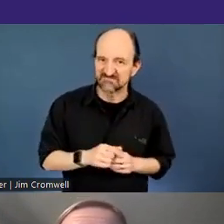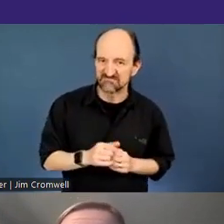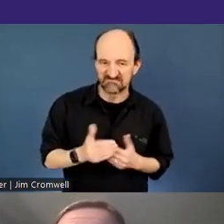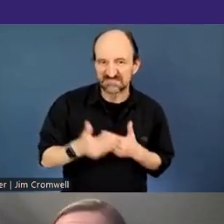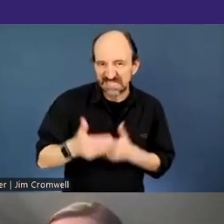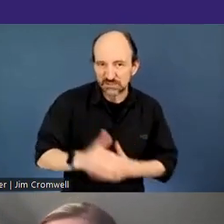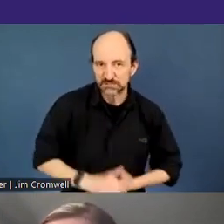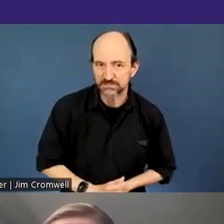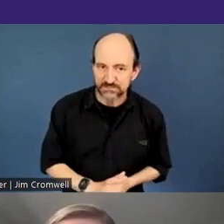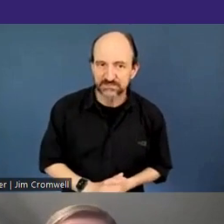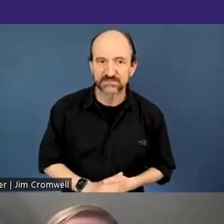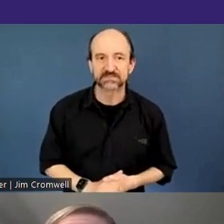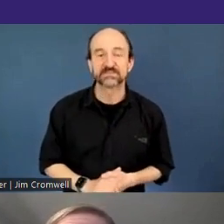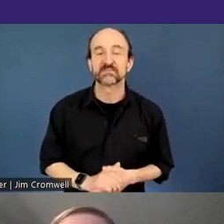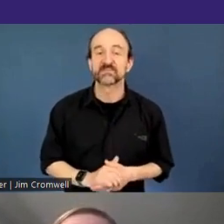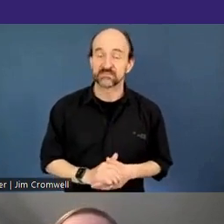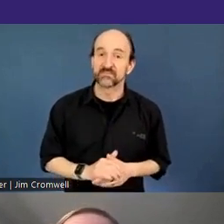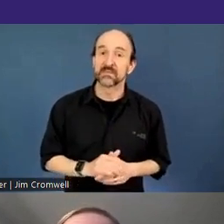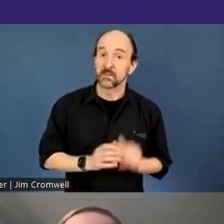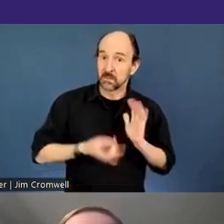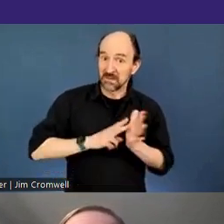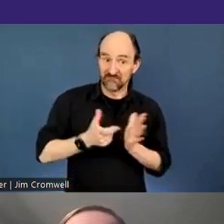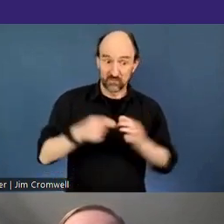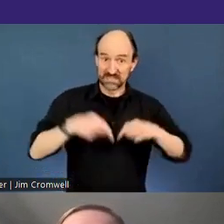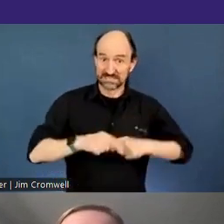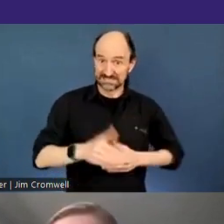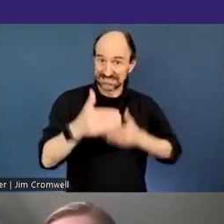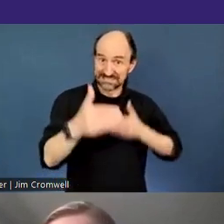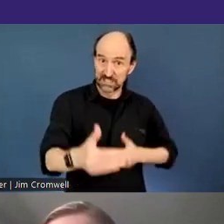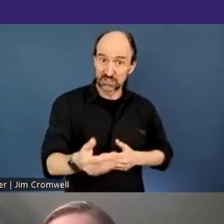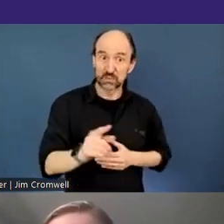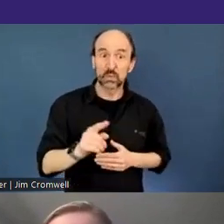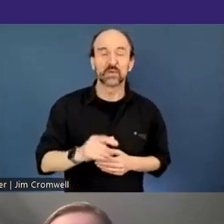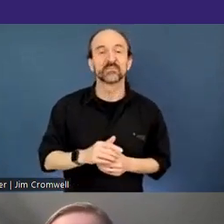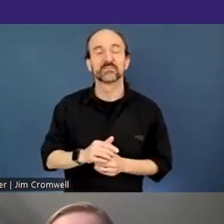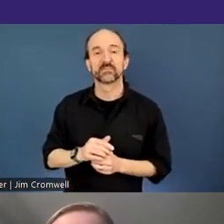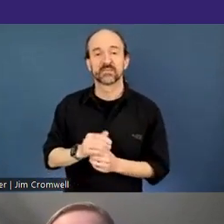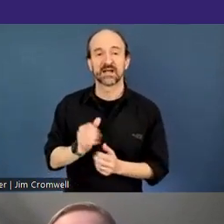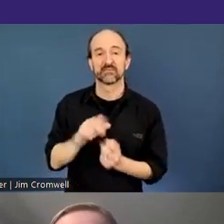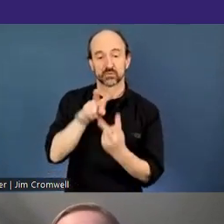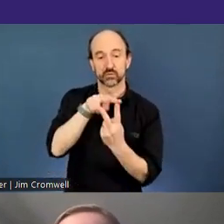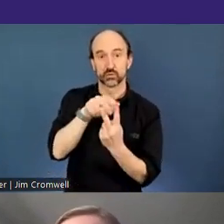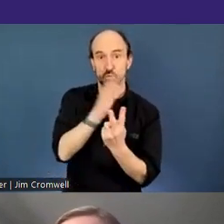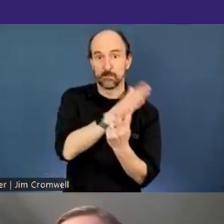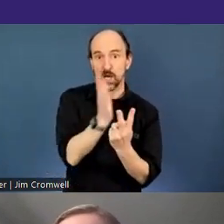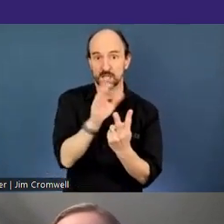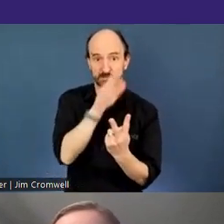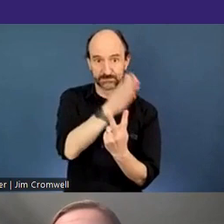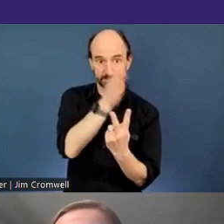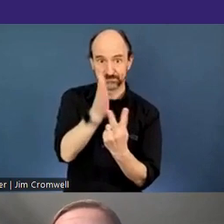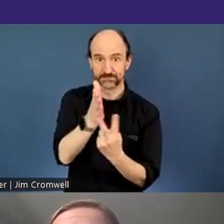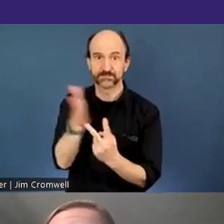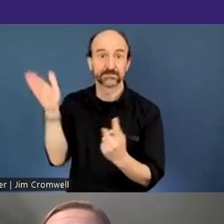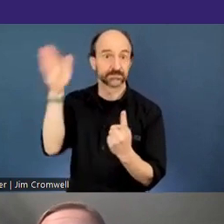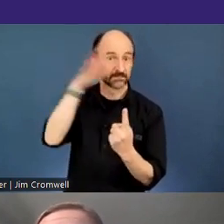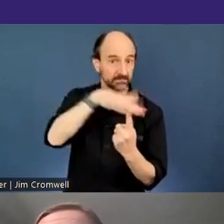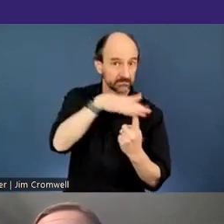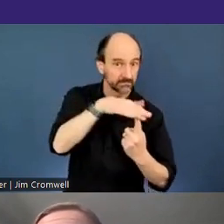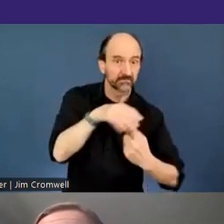The roadmap for today in the first part of our session we want to unpack a little bit what community led development